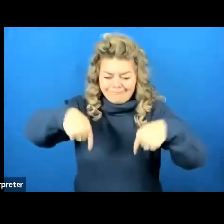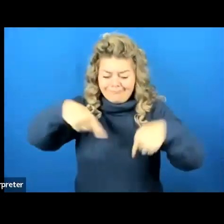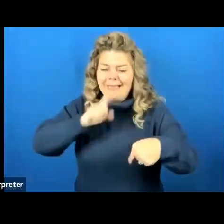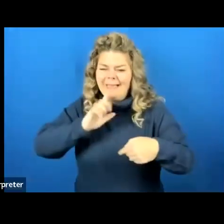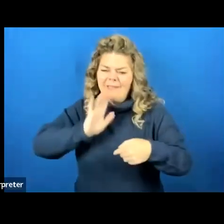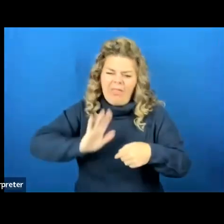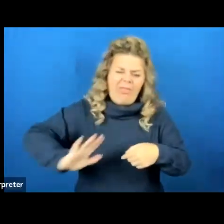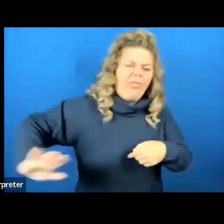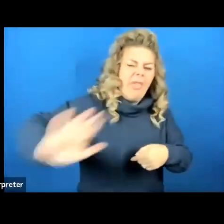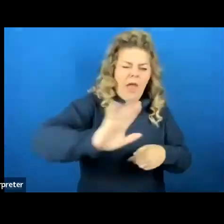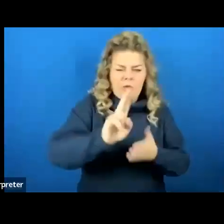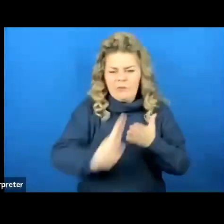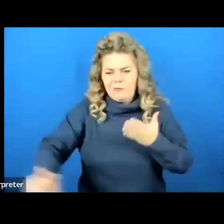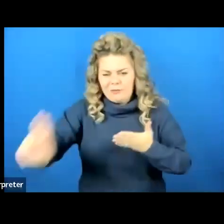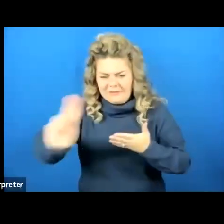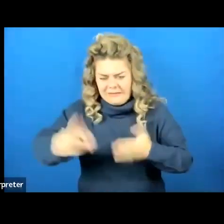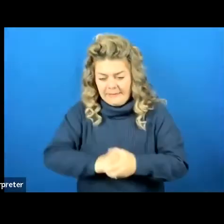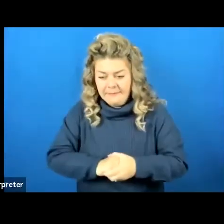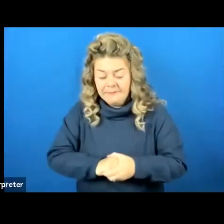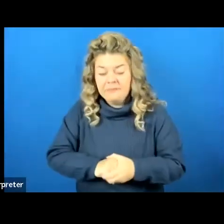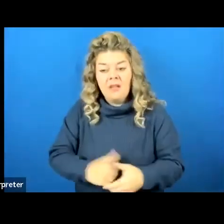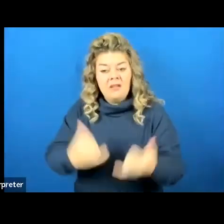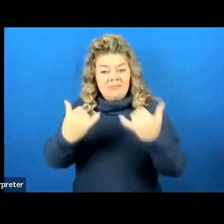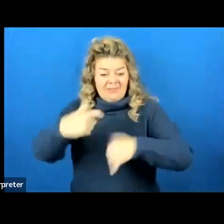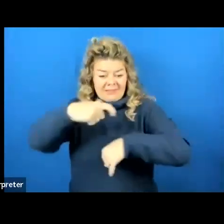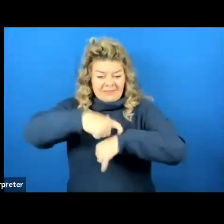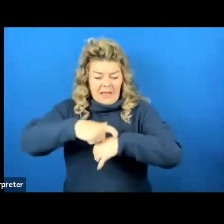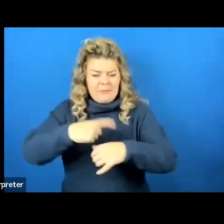at a time when some question the value of DEI,